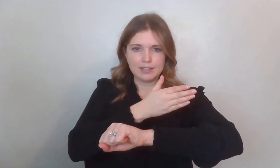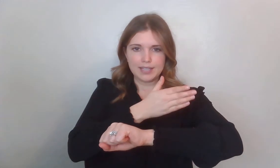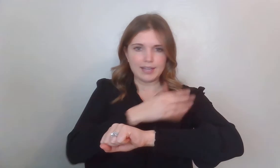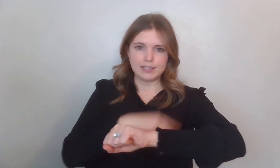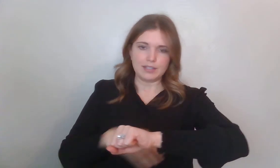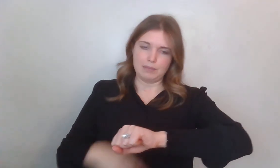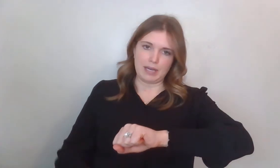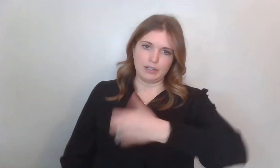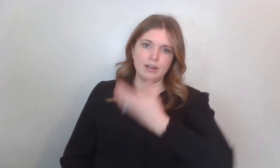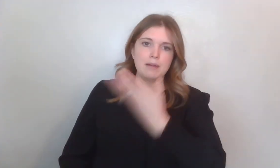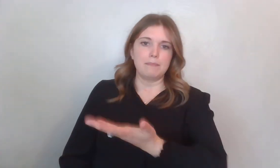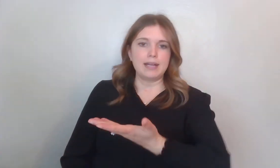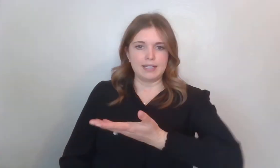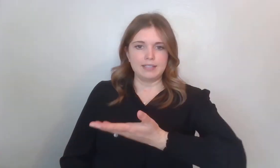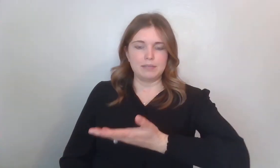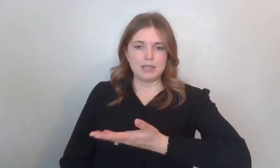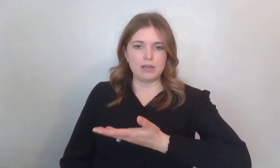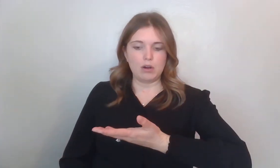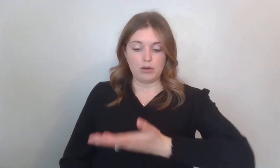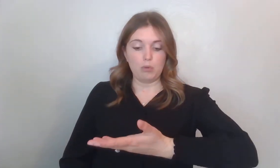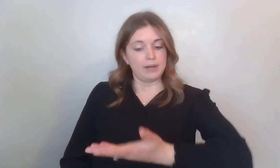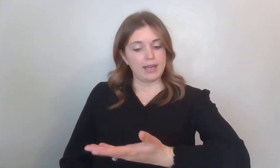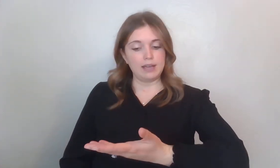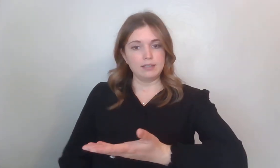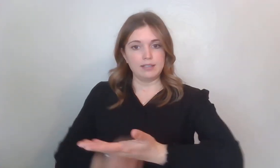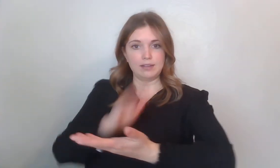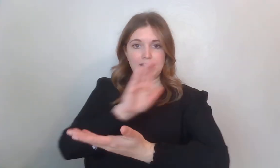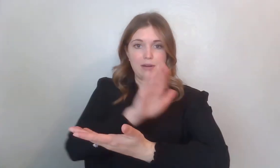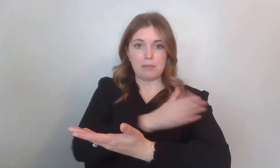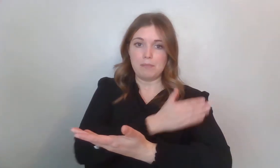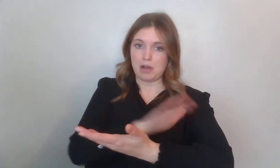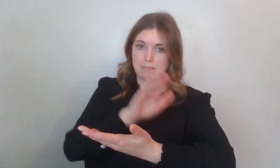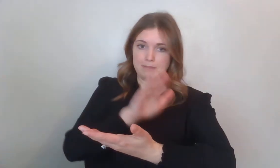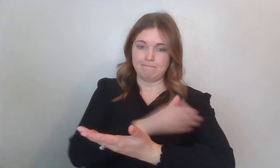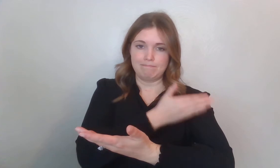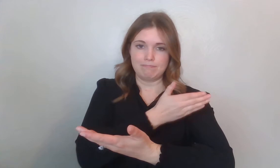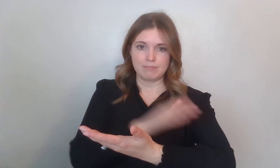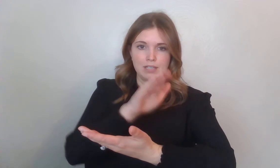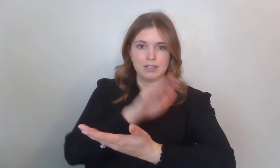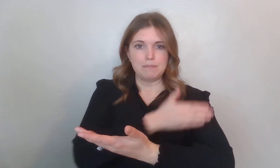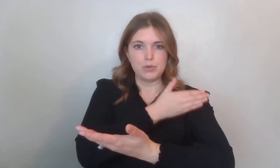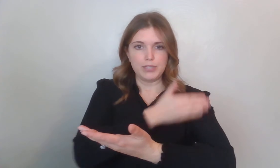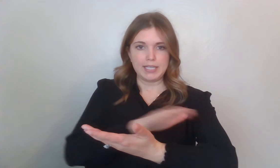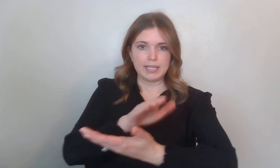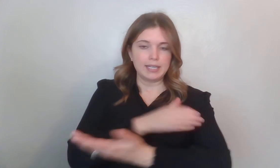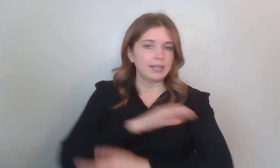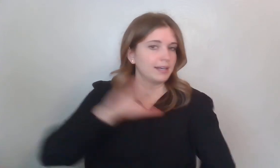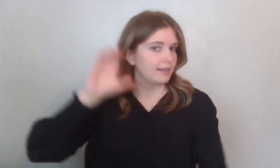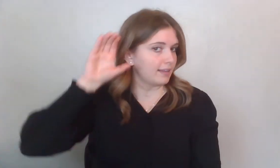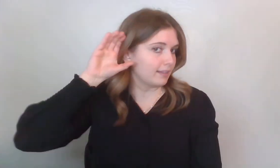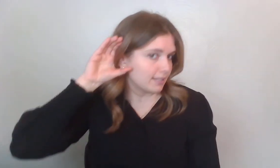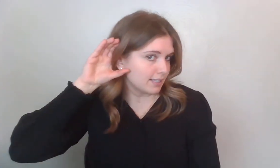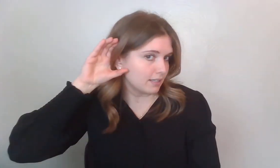in this case doesn't matter. Mine tends to be an open hand and a palm up MUSIC and then LISTEN